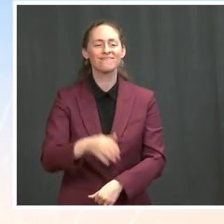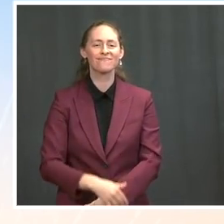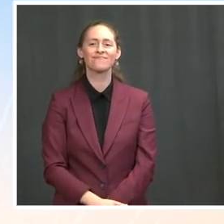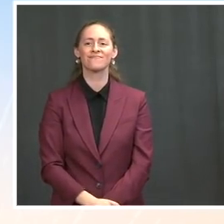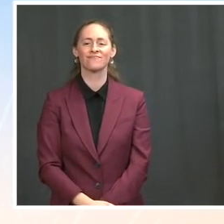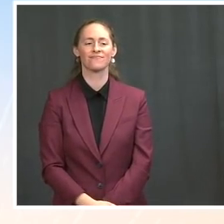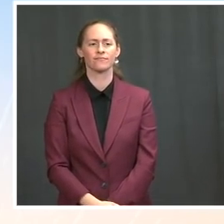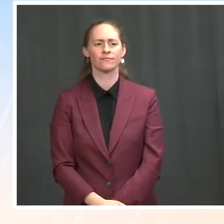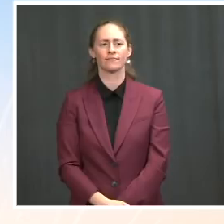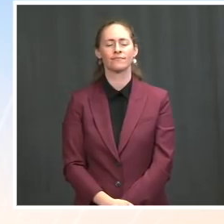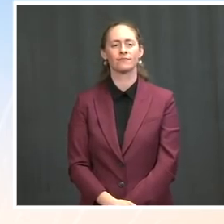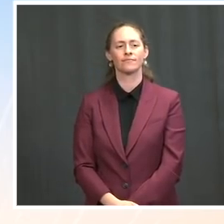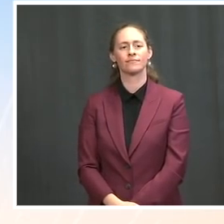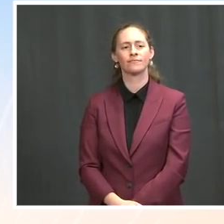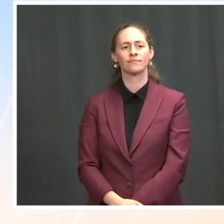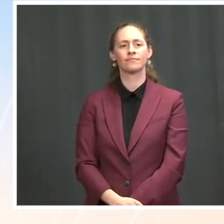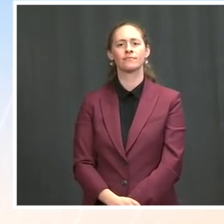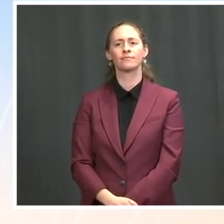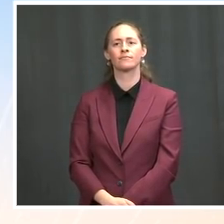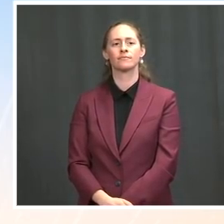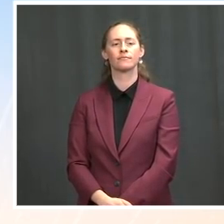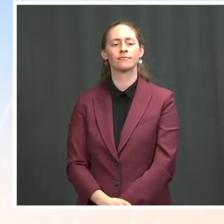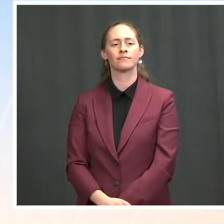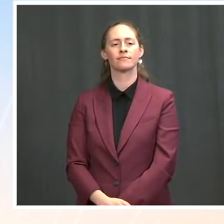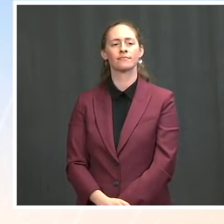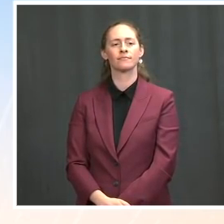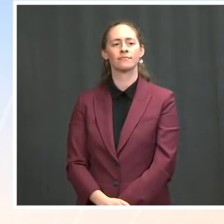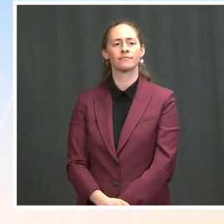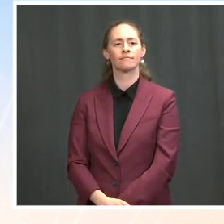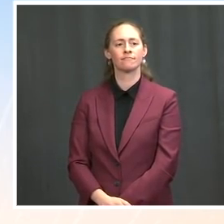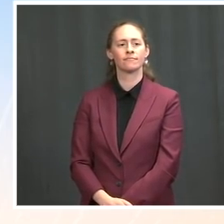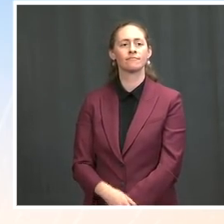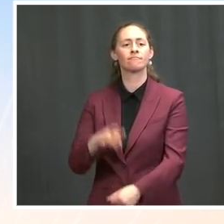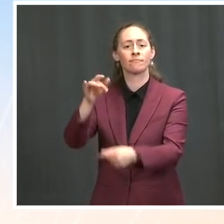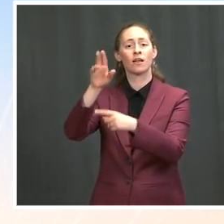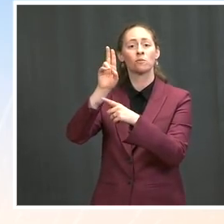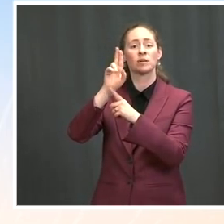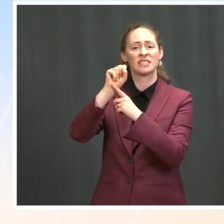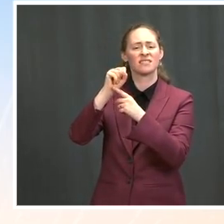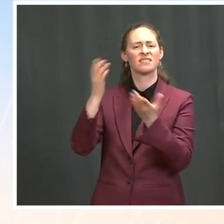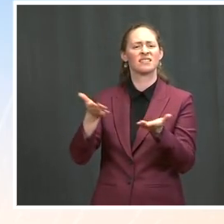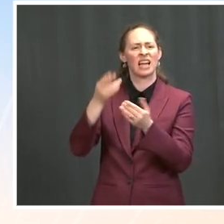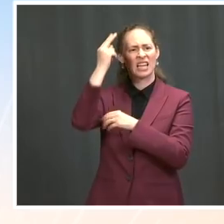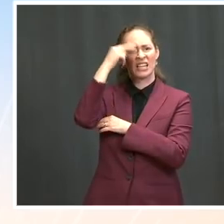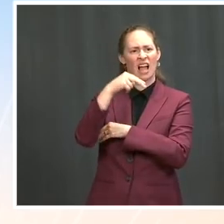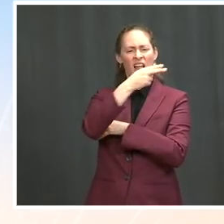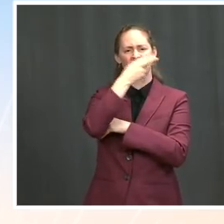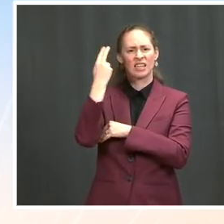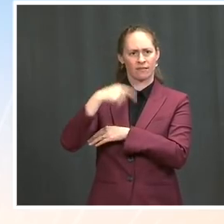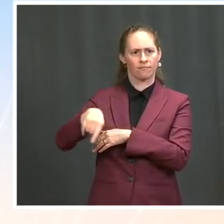The Press: Thank you, Jen. The U.S. Conference of Catholic Bishops is writing a document to clarify who should receive Communion.